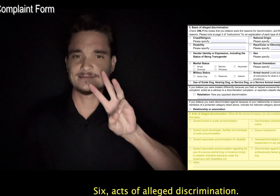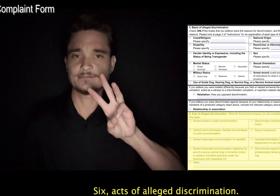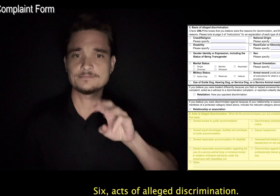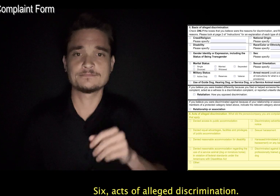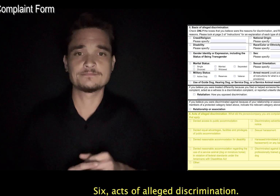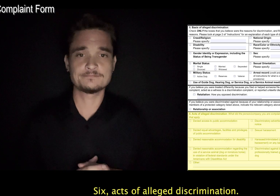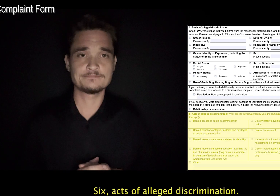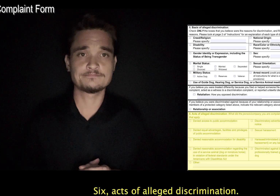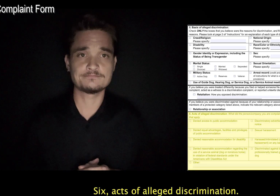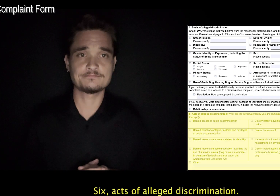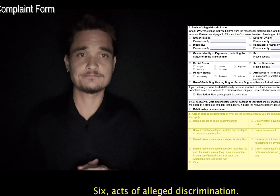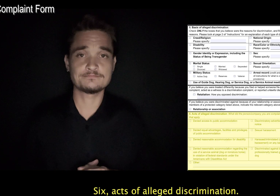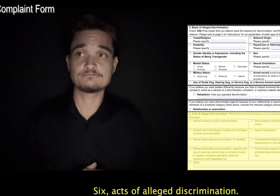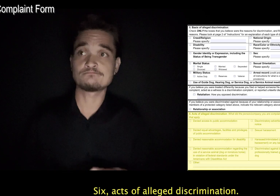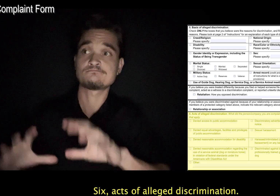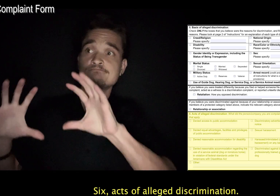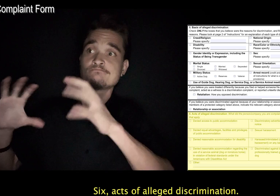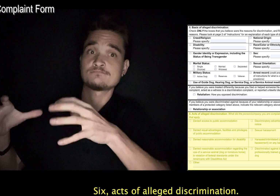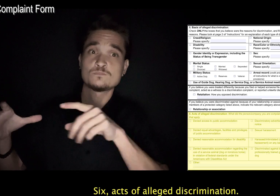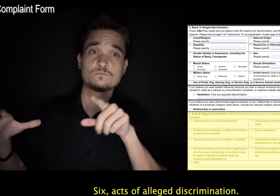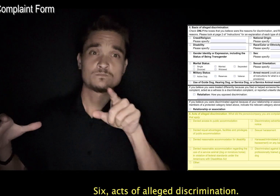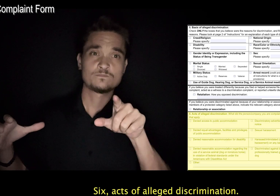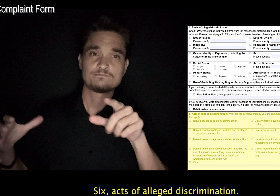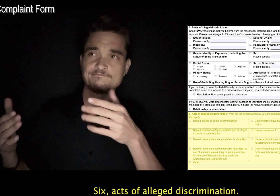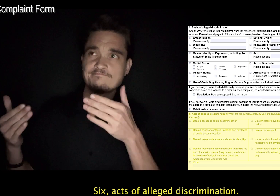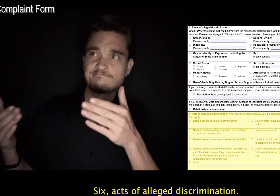Six, acts of alleged discrimination.